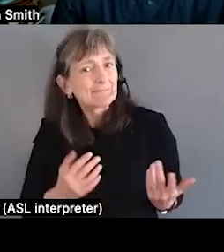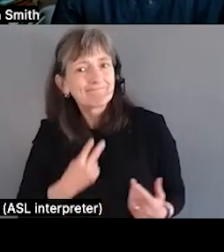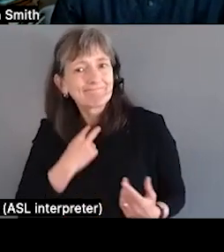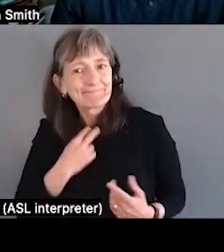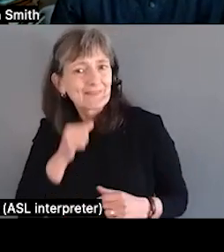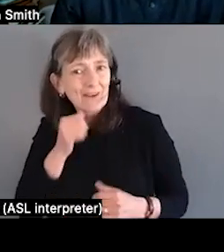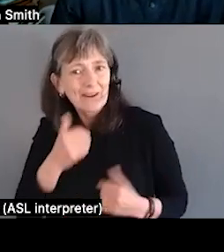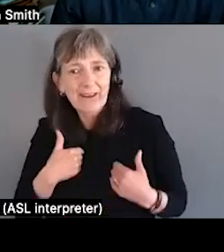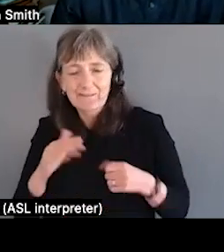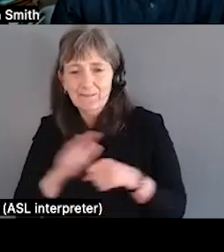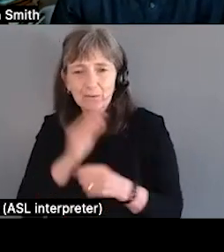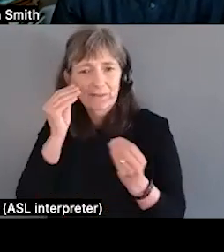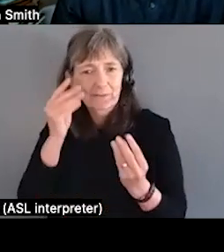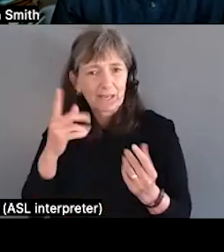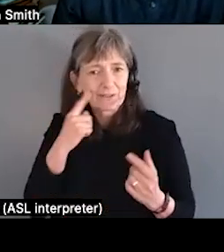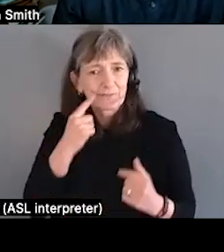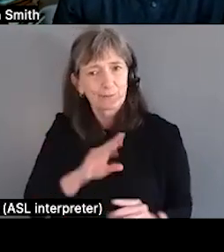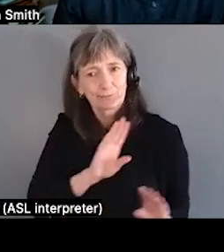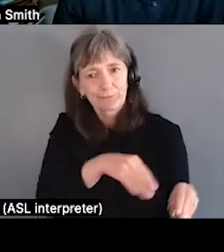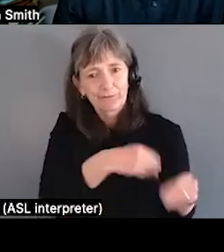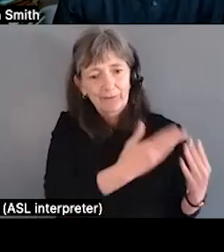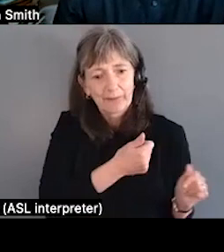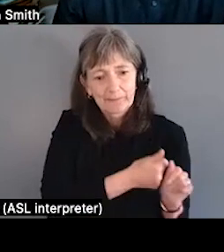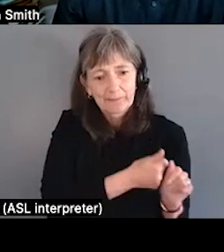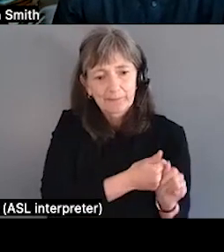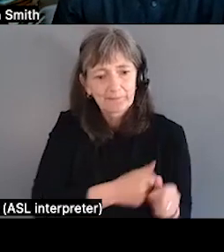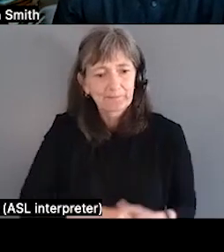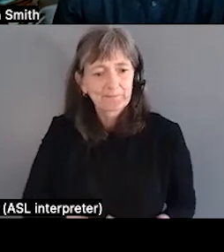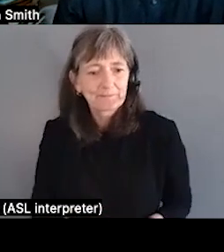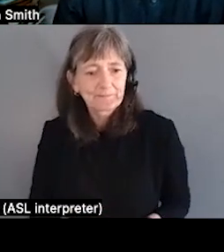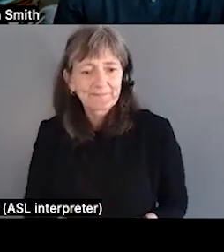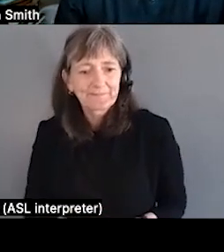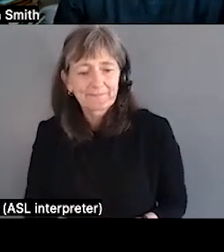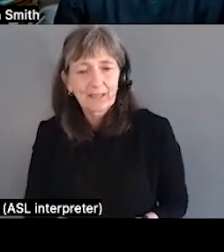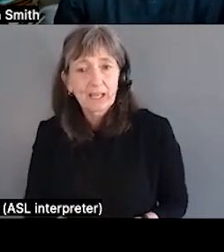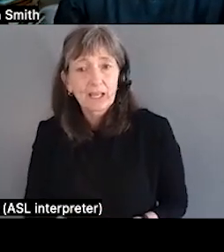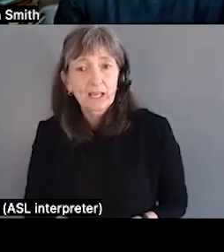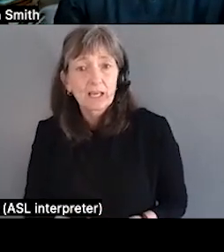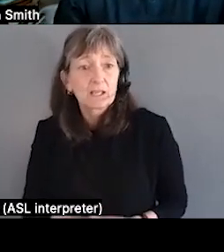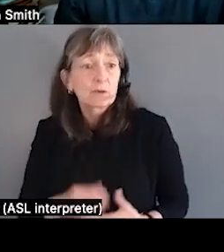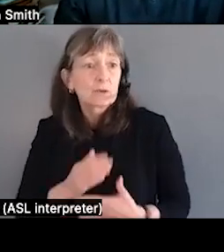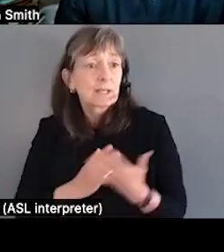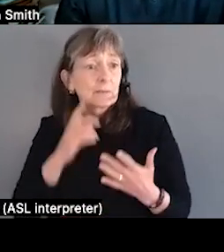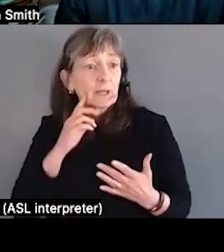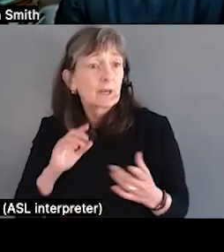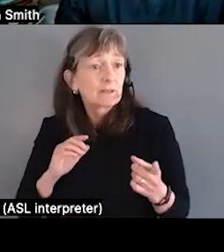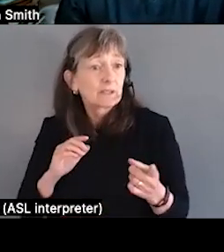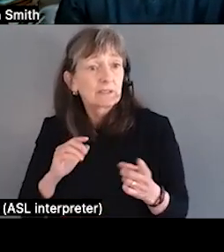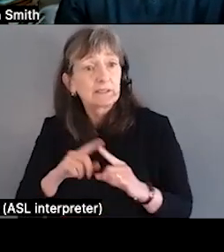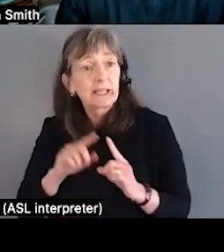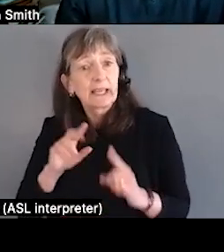Blackwell's itself has quite a few NHS customers, and for them, every single month our account team